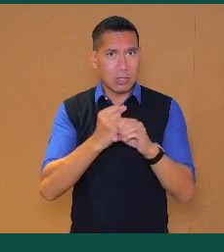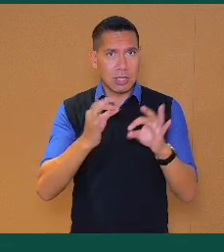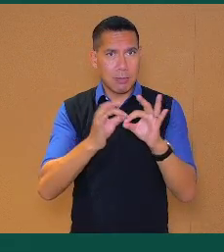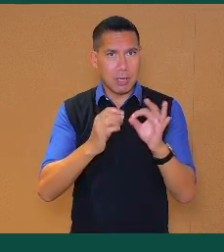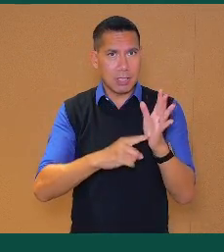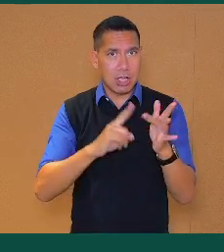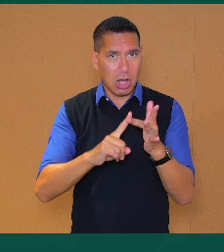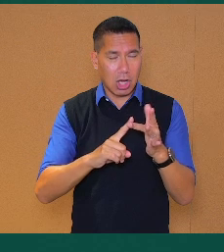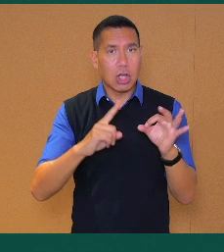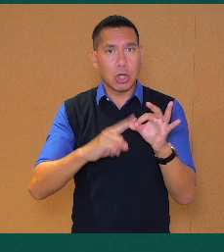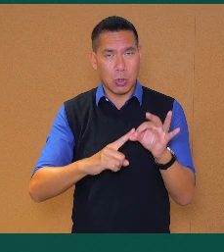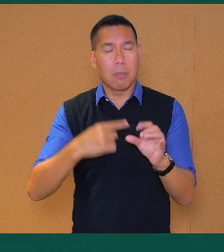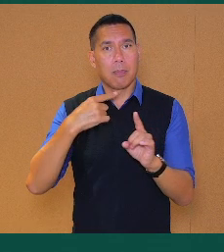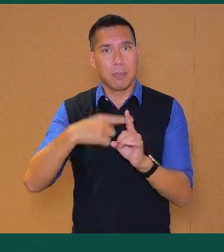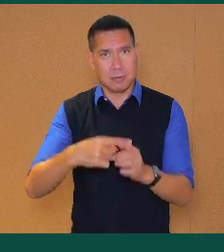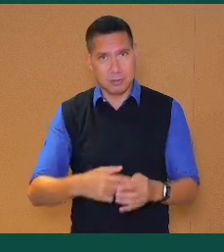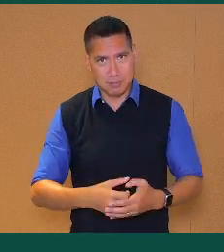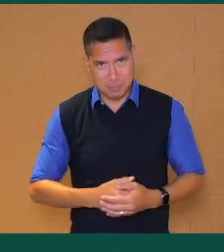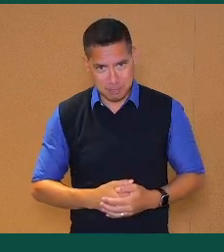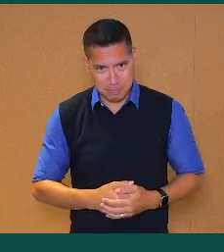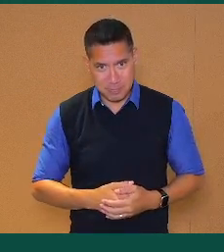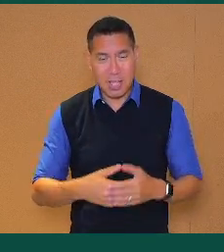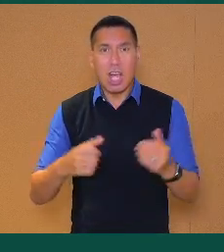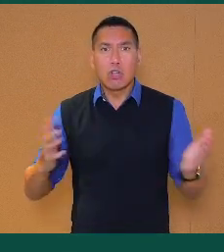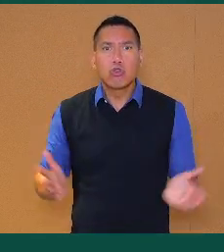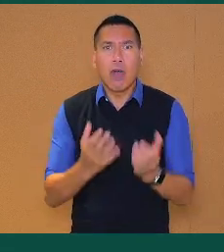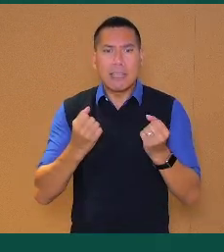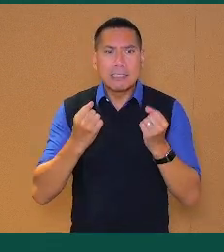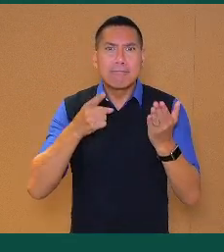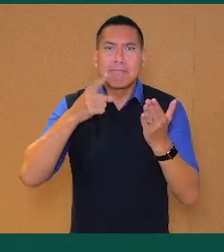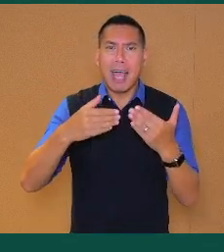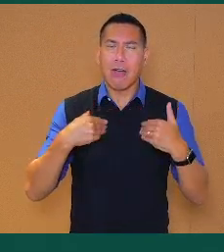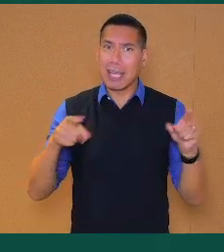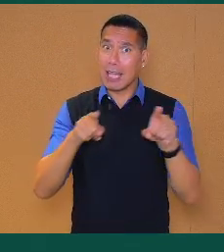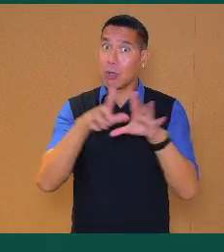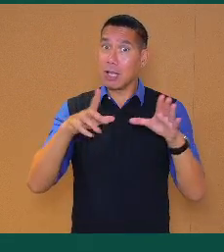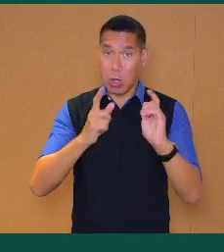as LGBTI Q plus. The Driving Health Equity award is important to me because I strongly believe that all